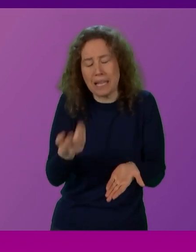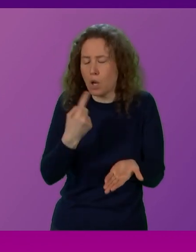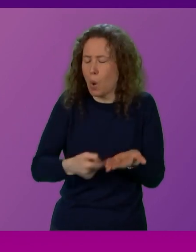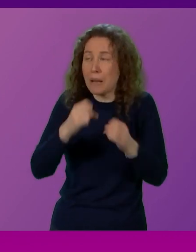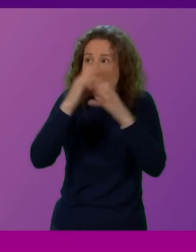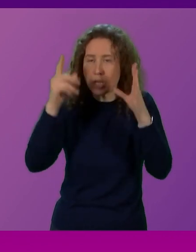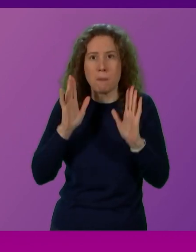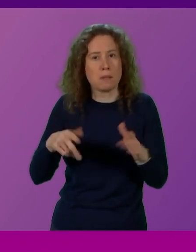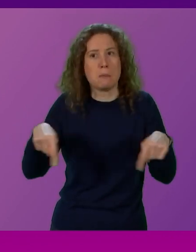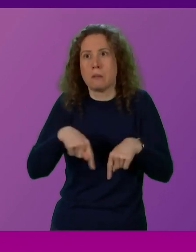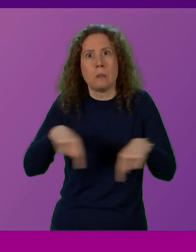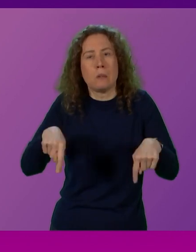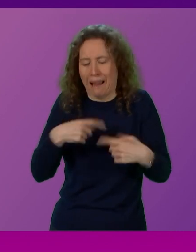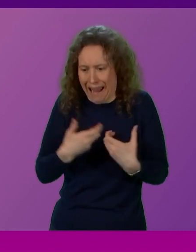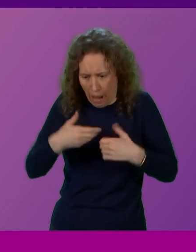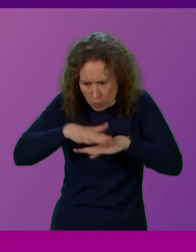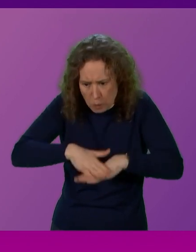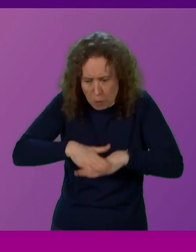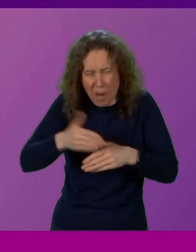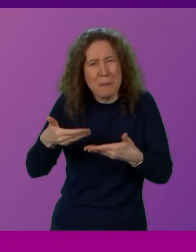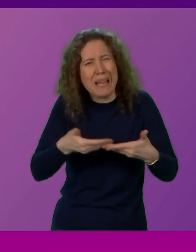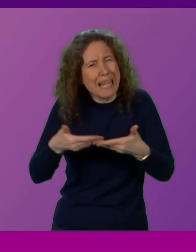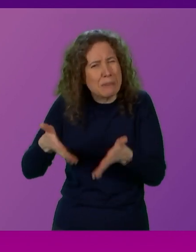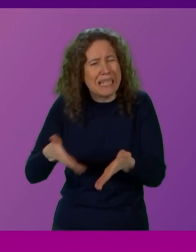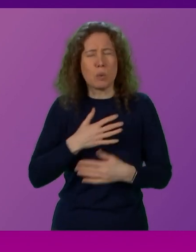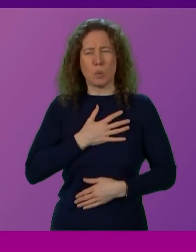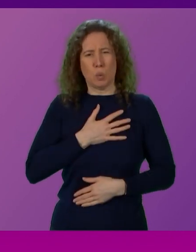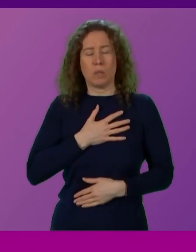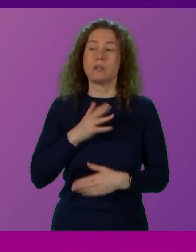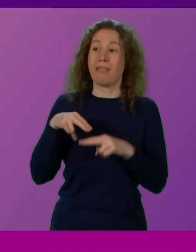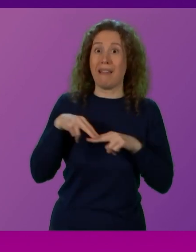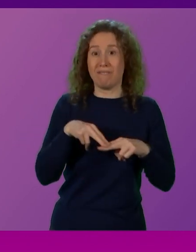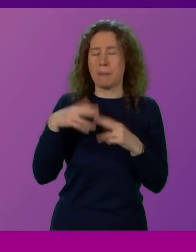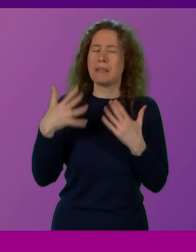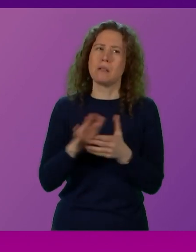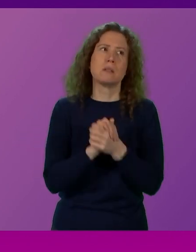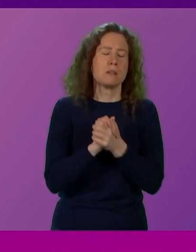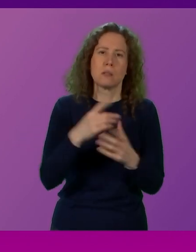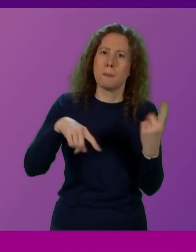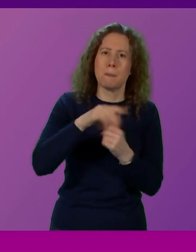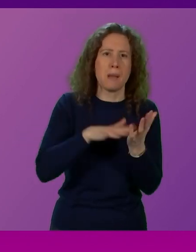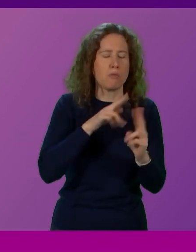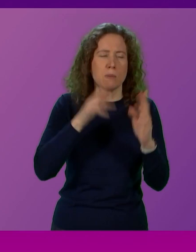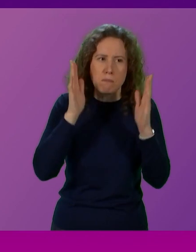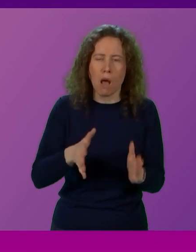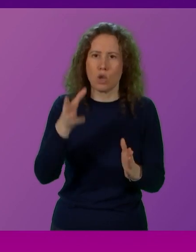how terrifying that must have been for them and their family. The family is now urging parents to learn vital first aid skills that could save the